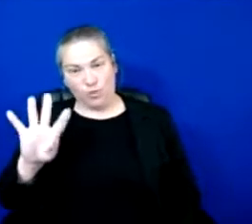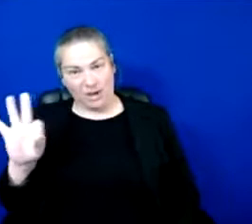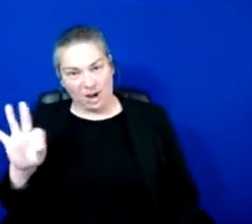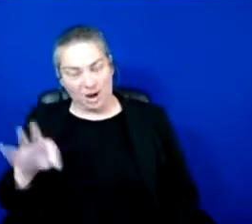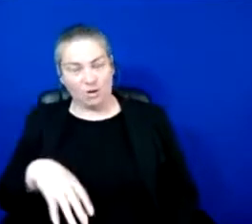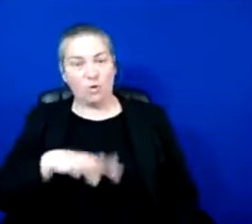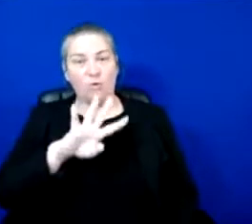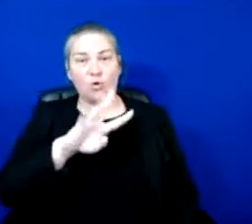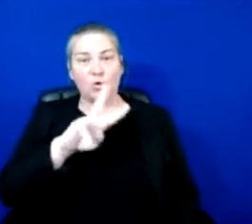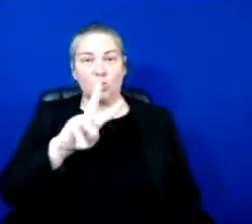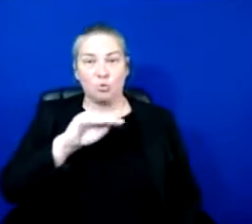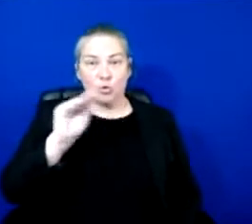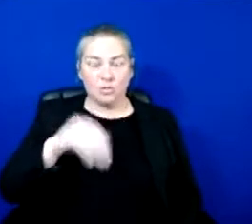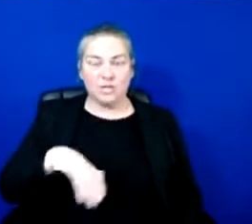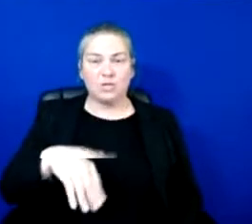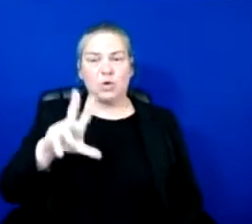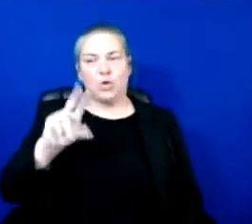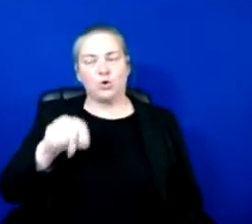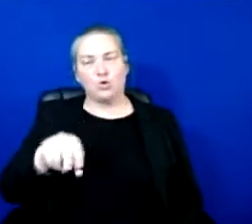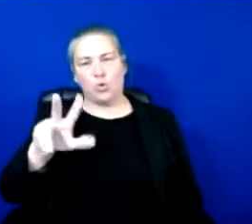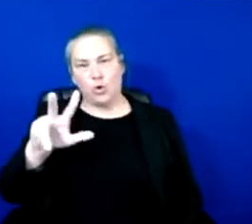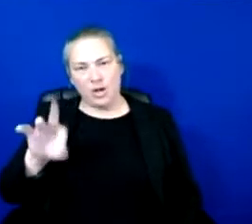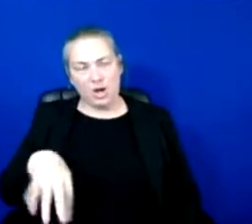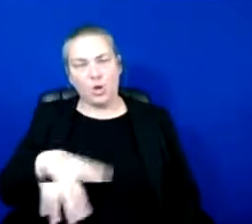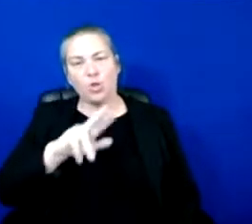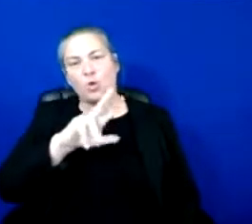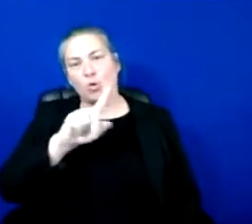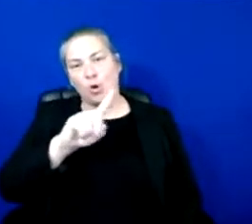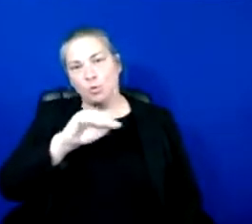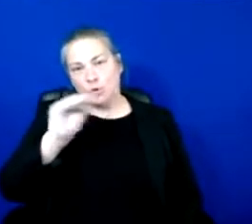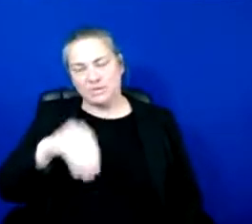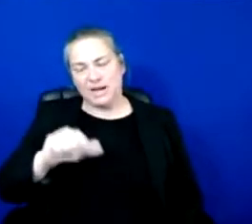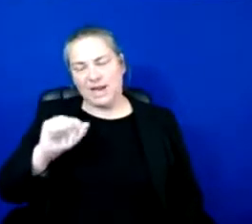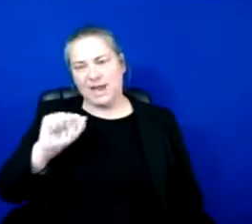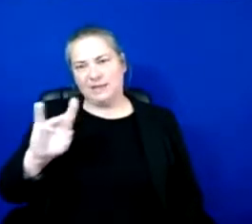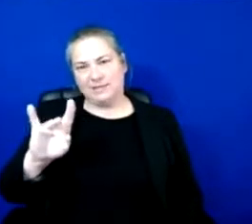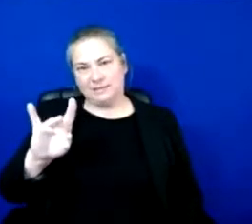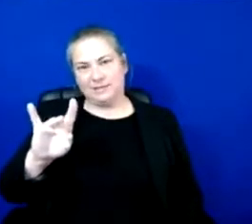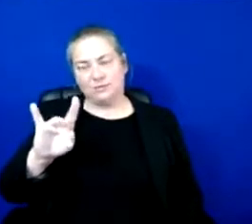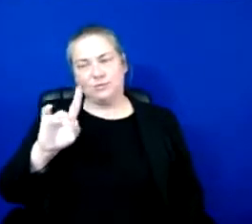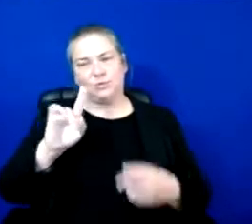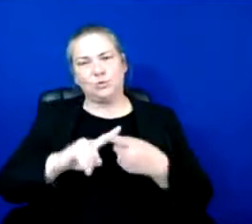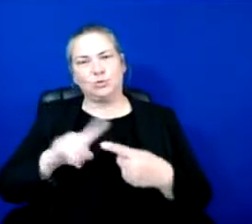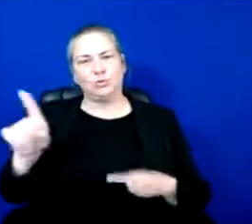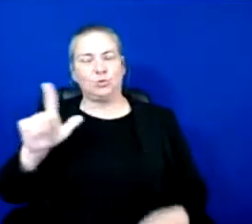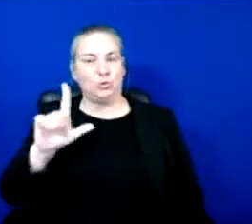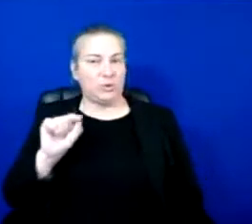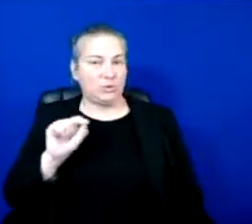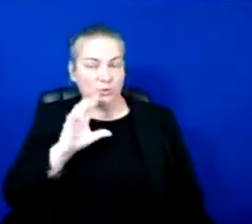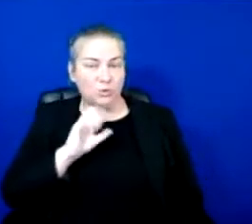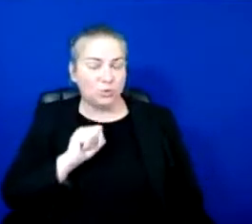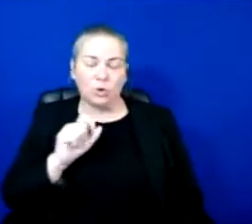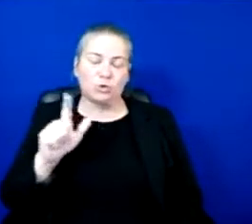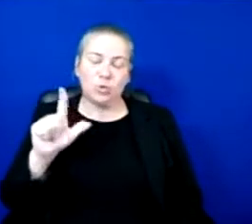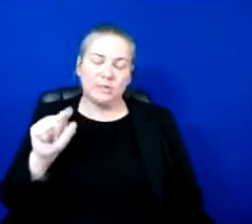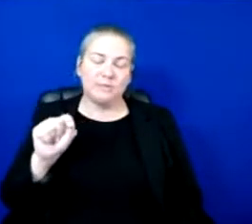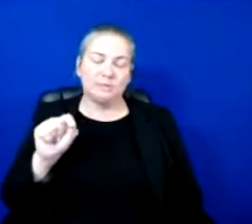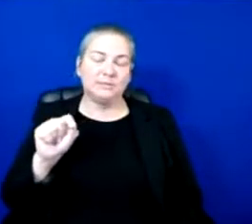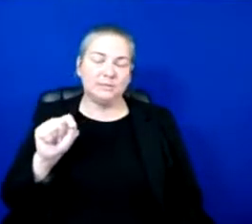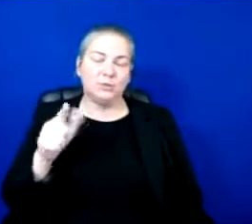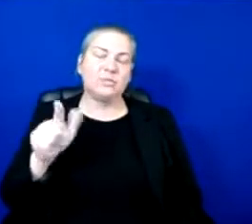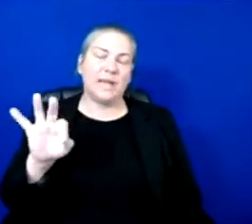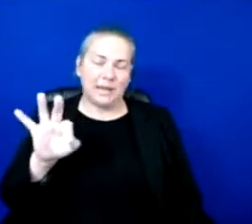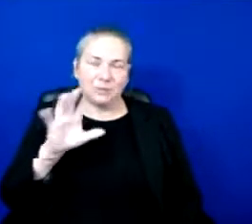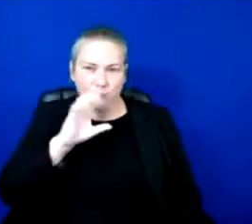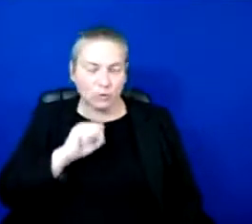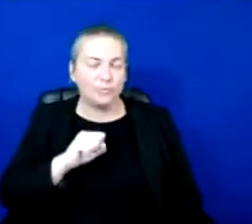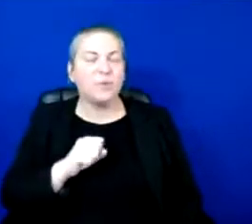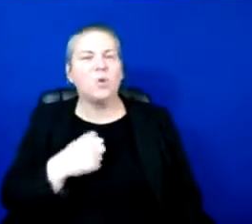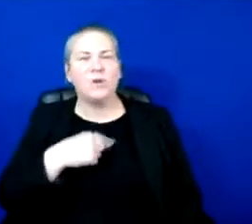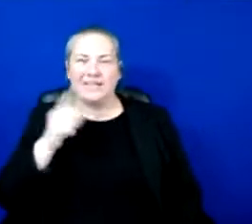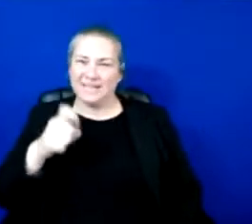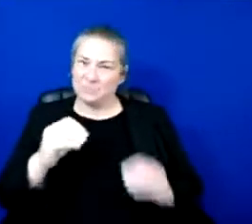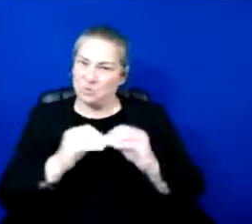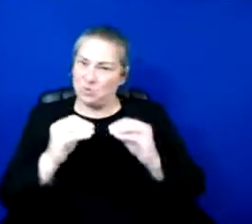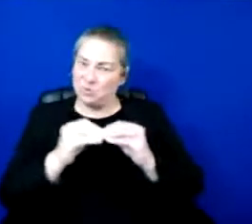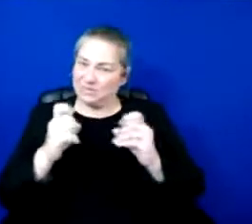30 to 39, 18-29. Again, we need to do better. Uh, especially in our, our